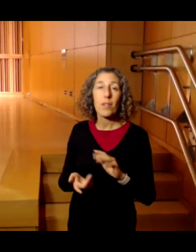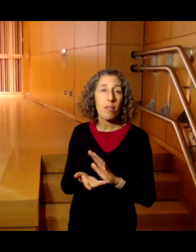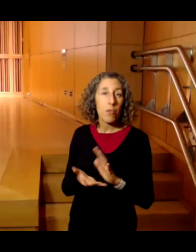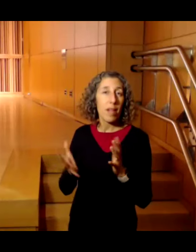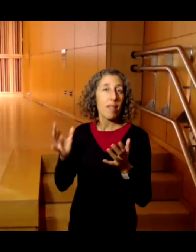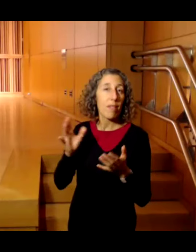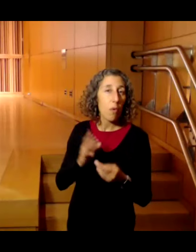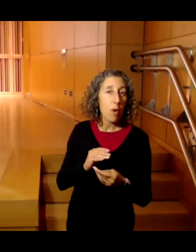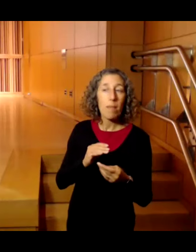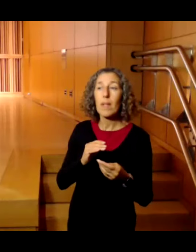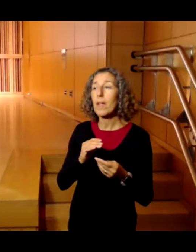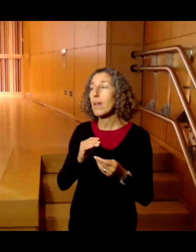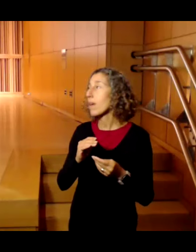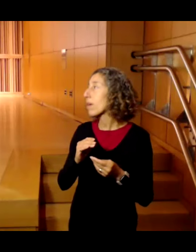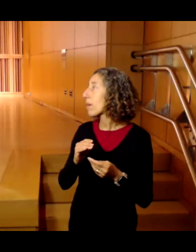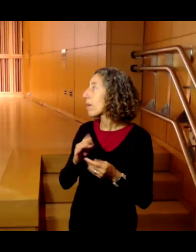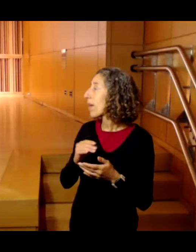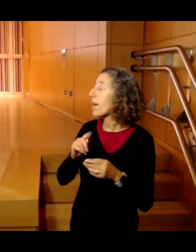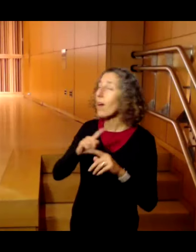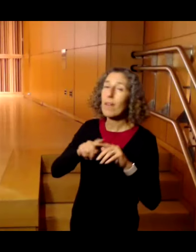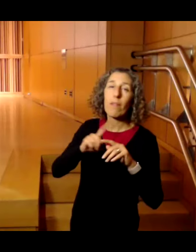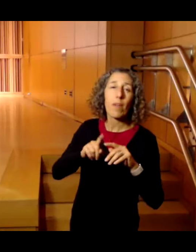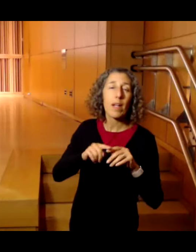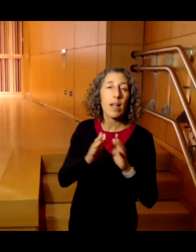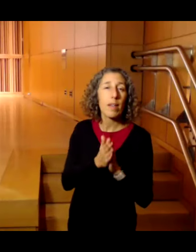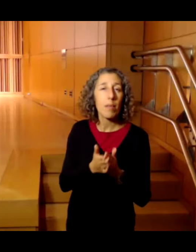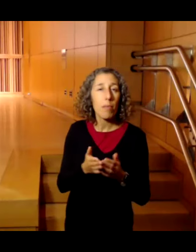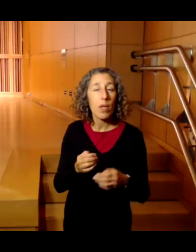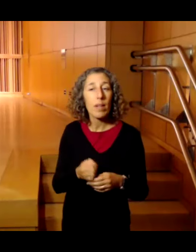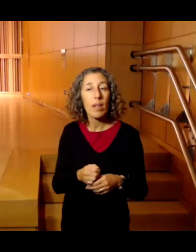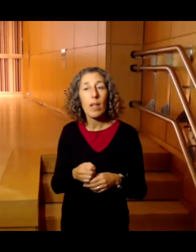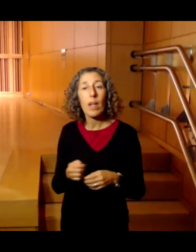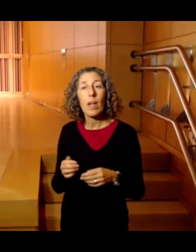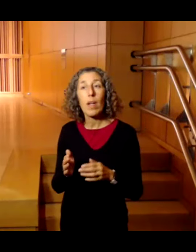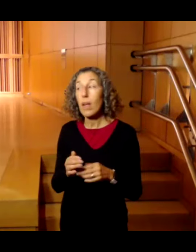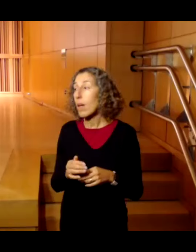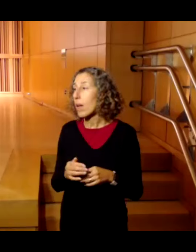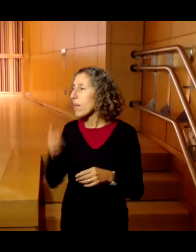Transdisciplinary approach to literary scholarship. His work has, as many here can attest.